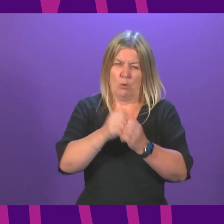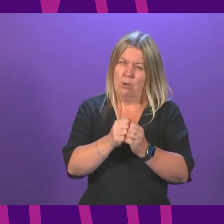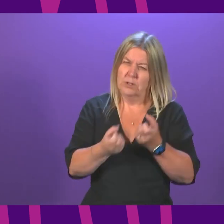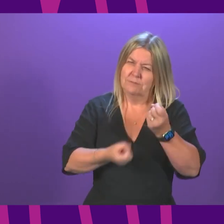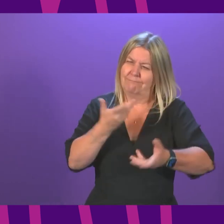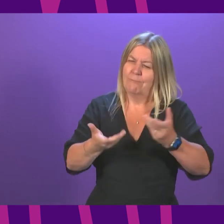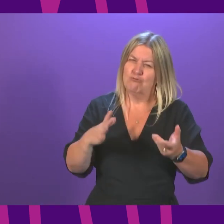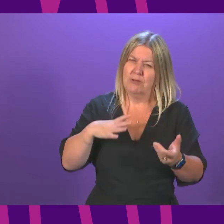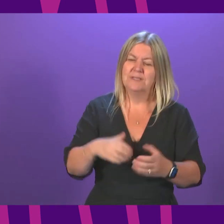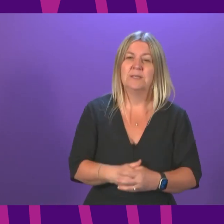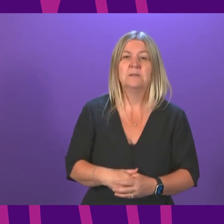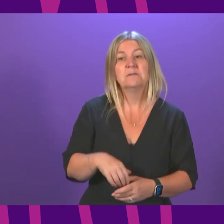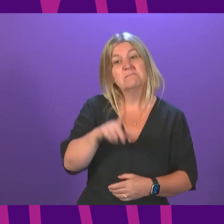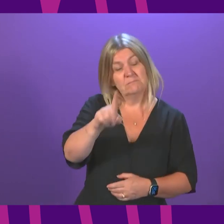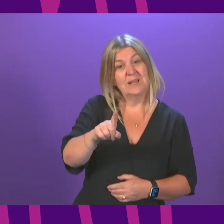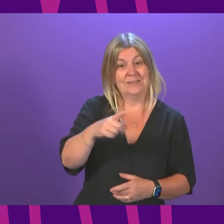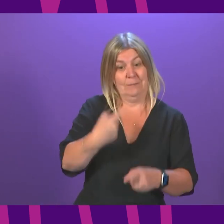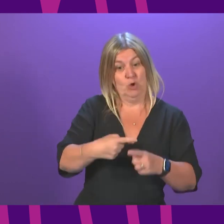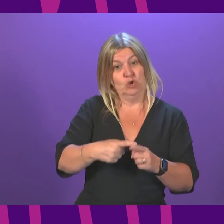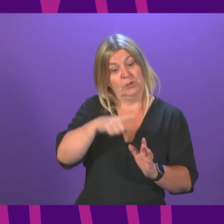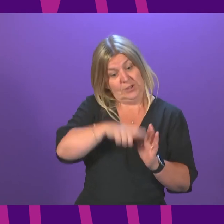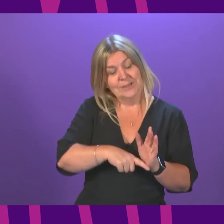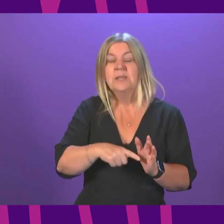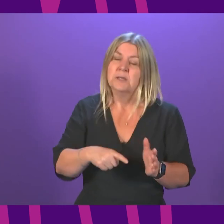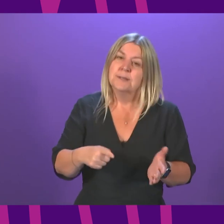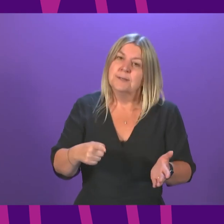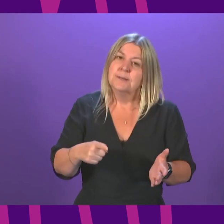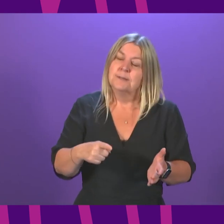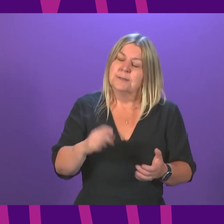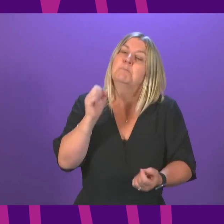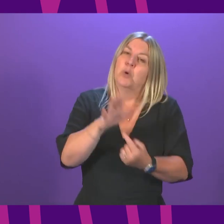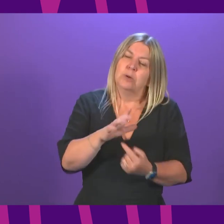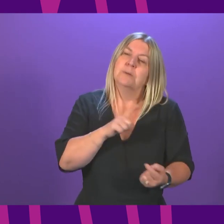is a lovely man—for persisting, which was the right thing to do. Licensing boards should